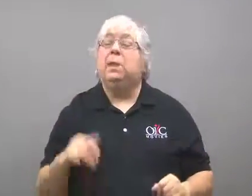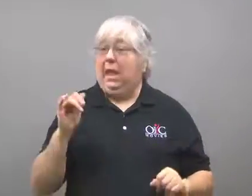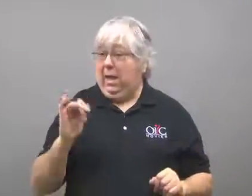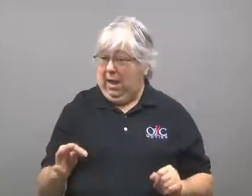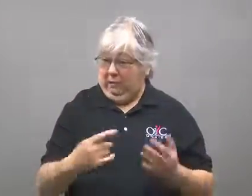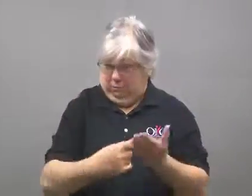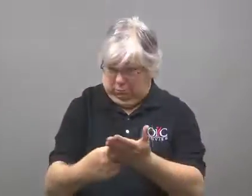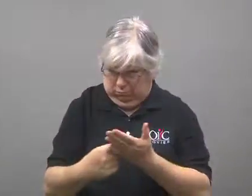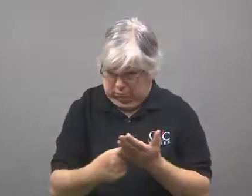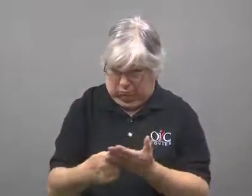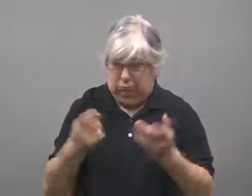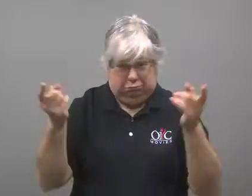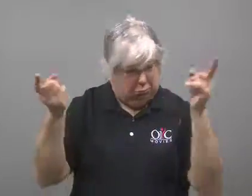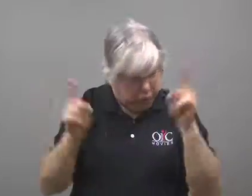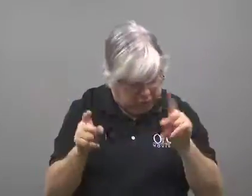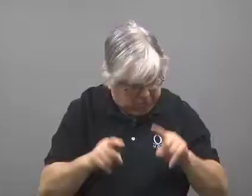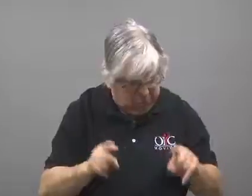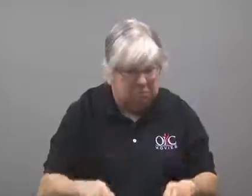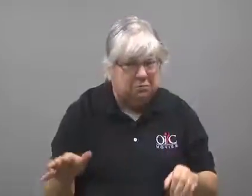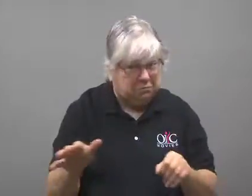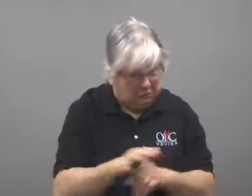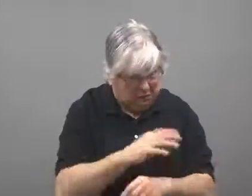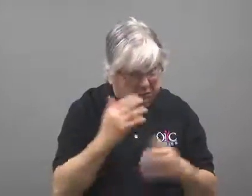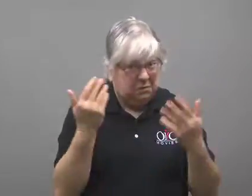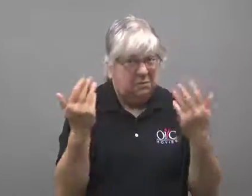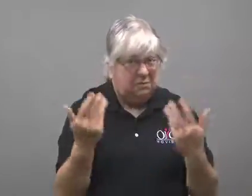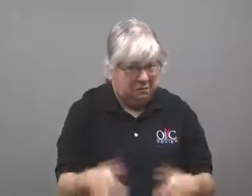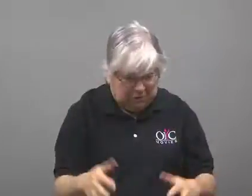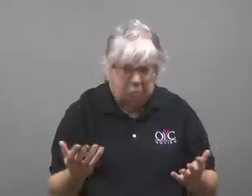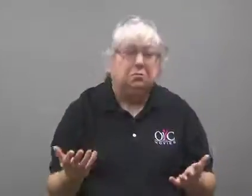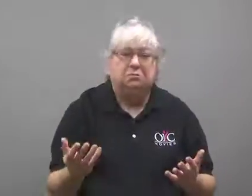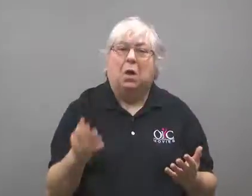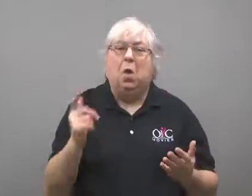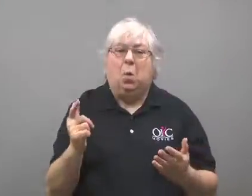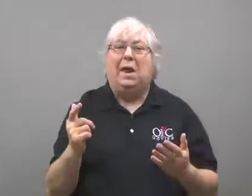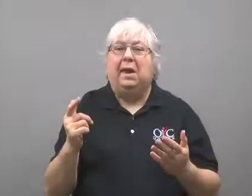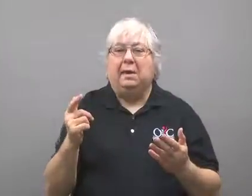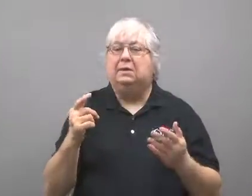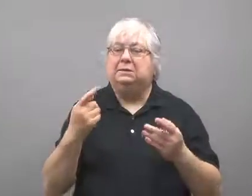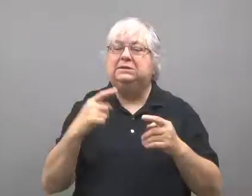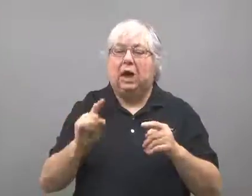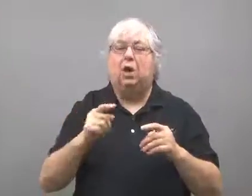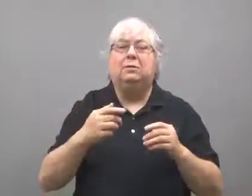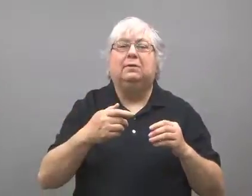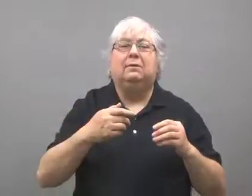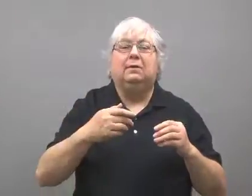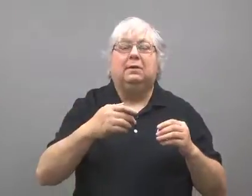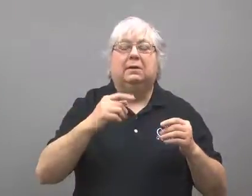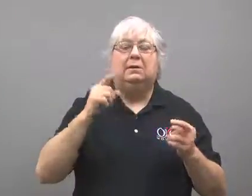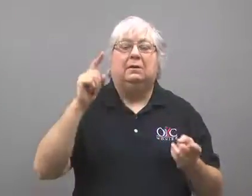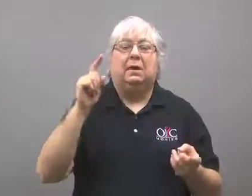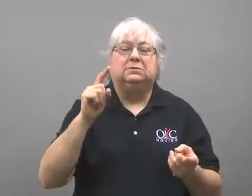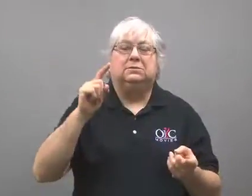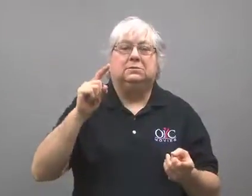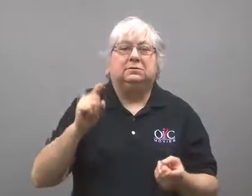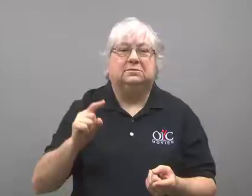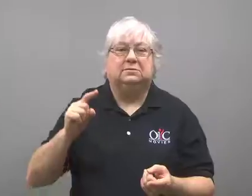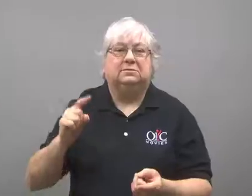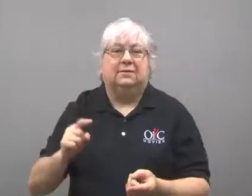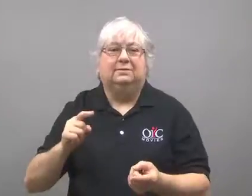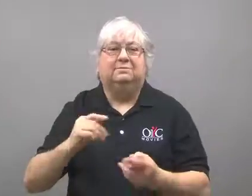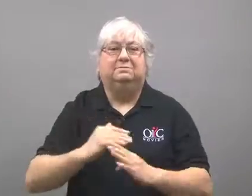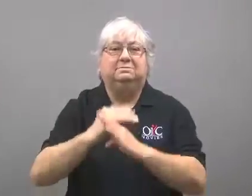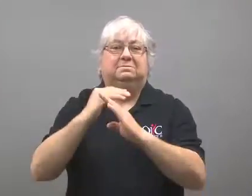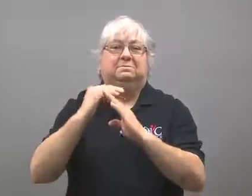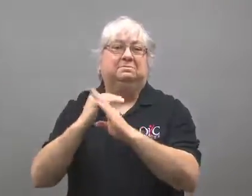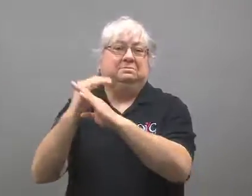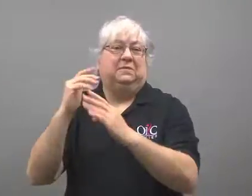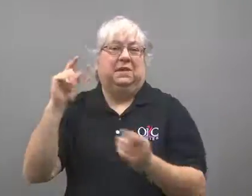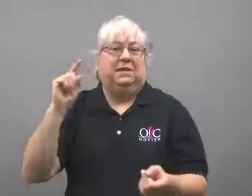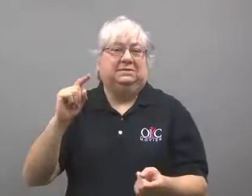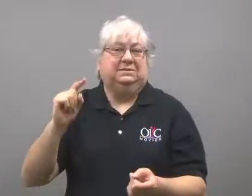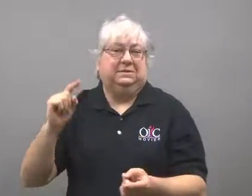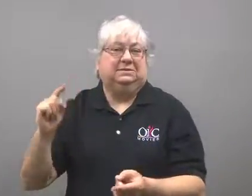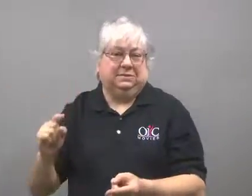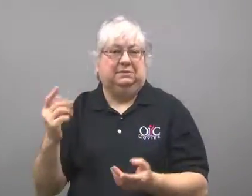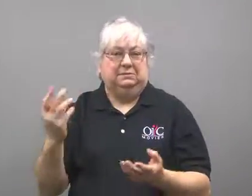Once the agreement is signed, the sanctions would be lifted in phases.